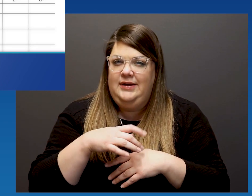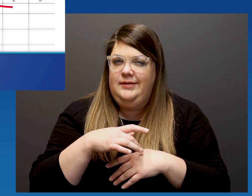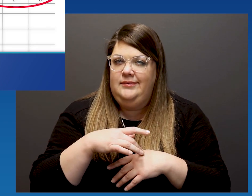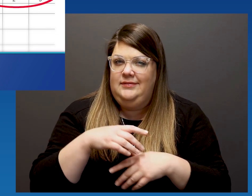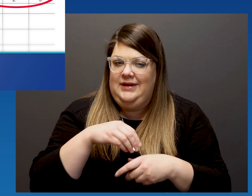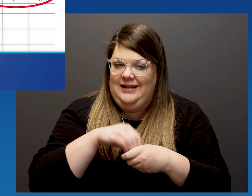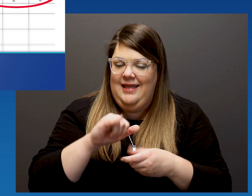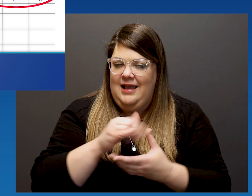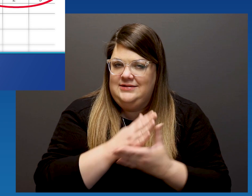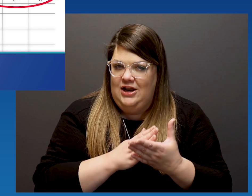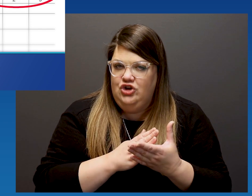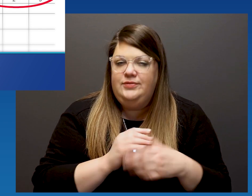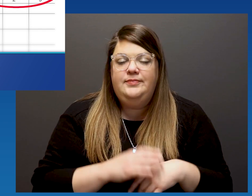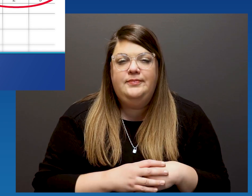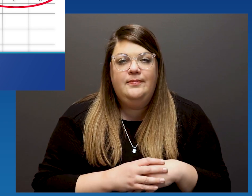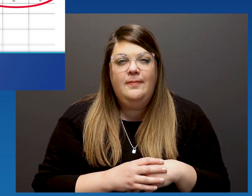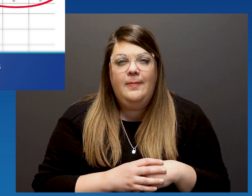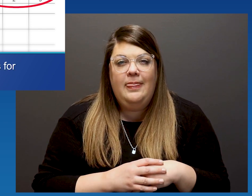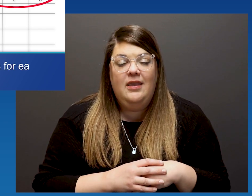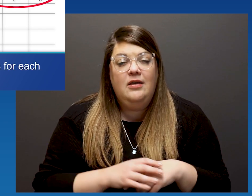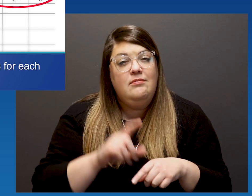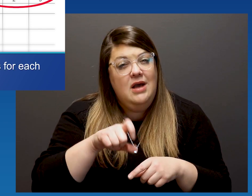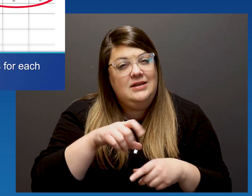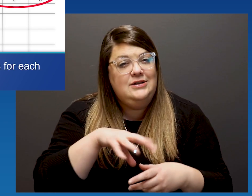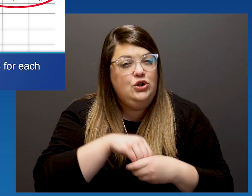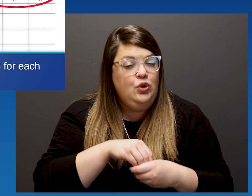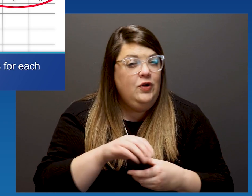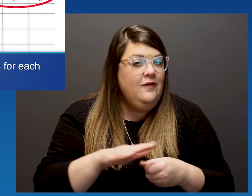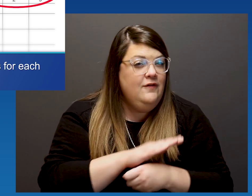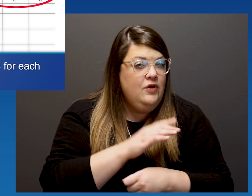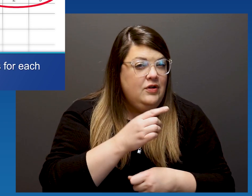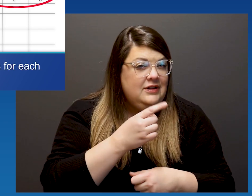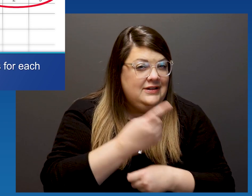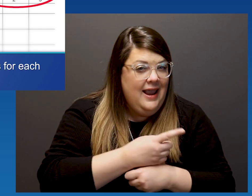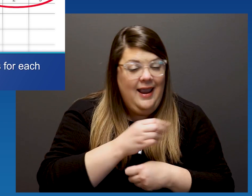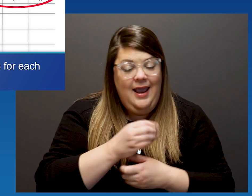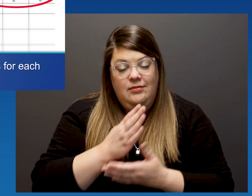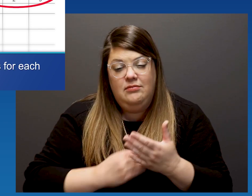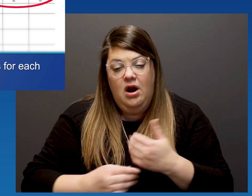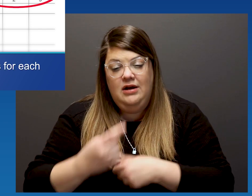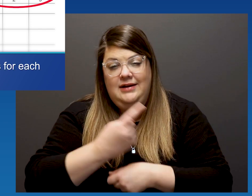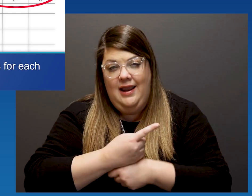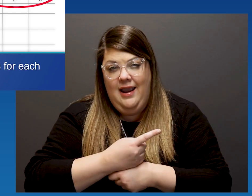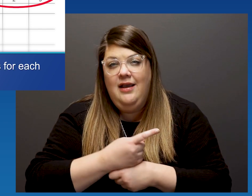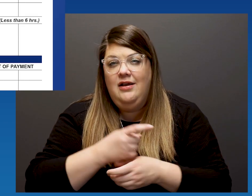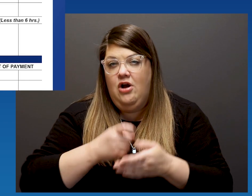You must include the full day and part day costs for each child listed on this form.